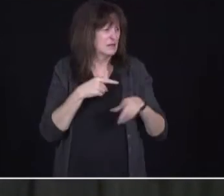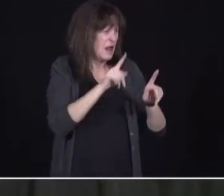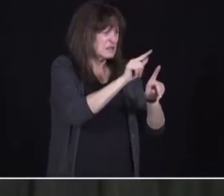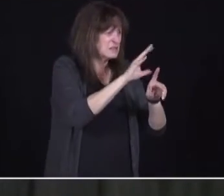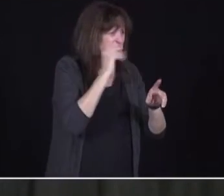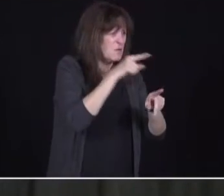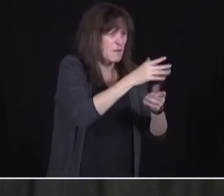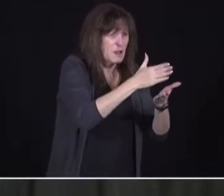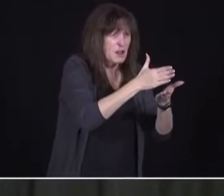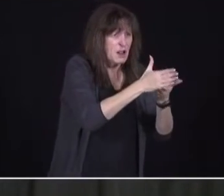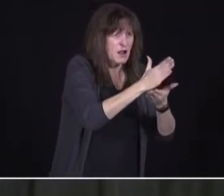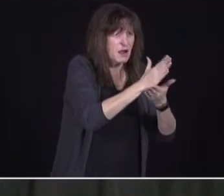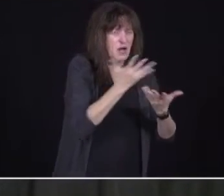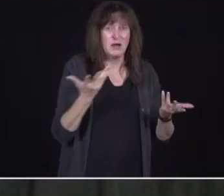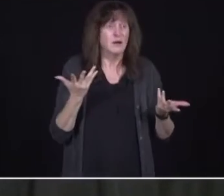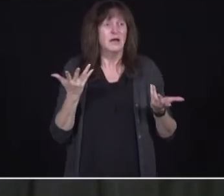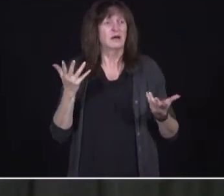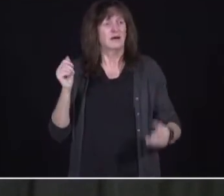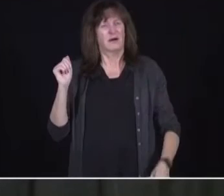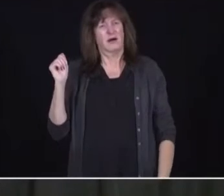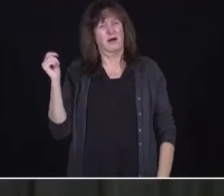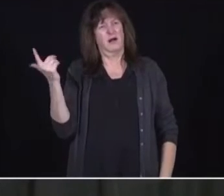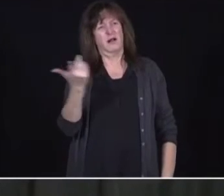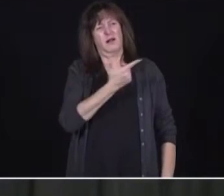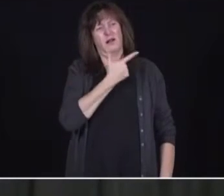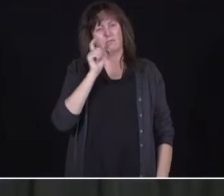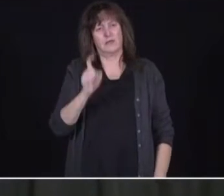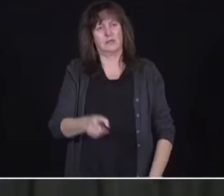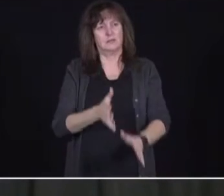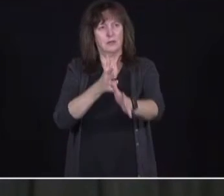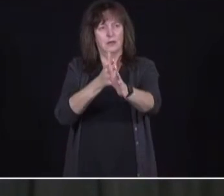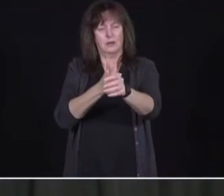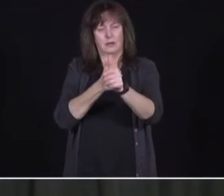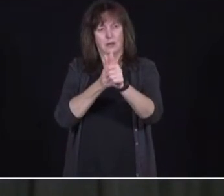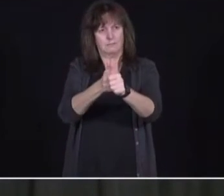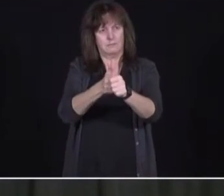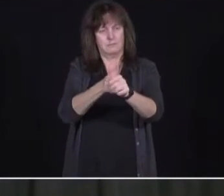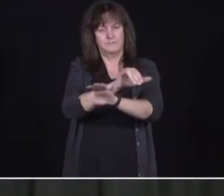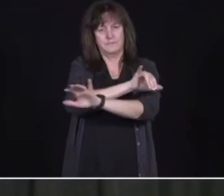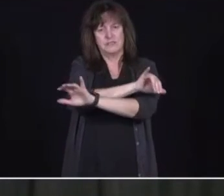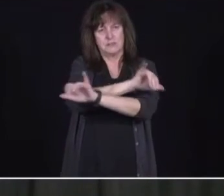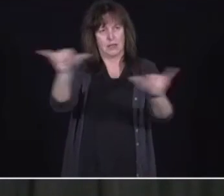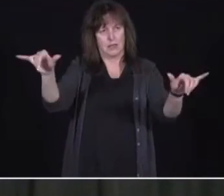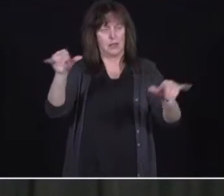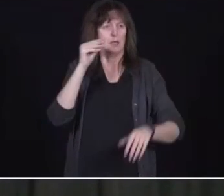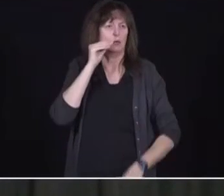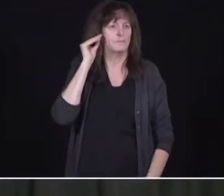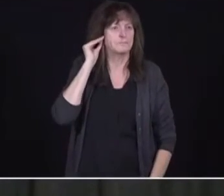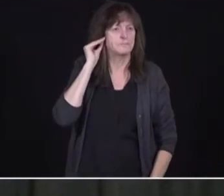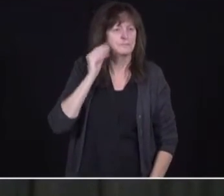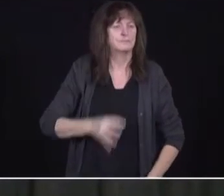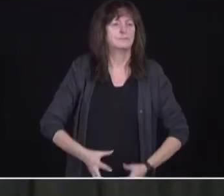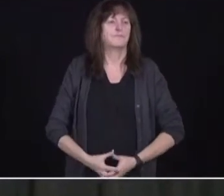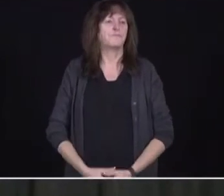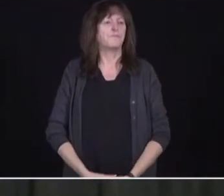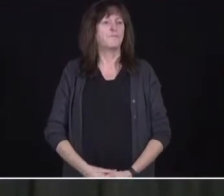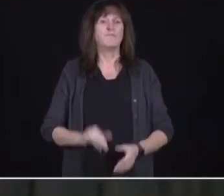all of us to do what is right and just stay home. These measures are intended to give us the